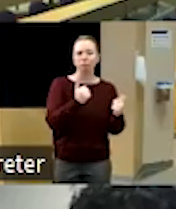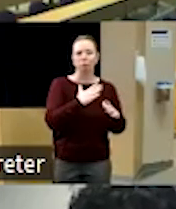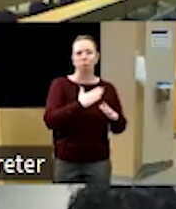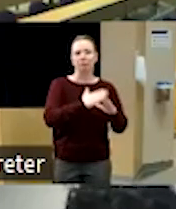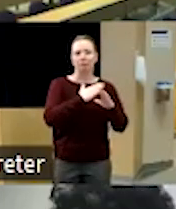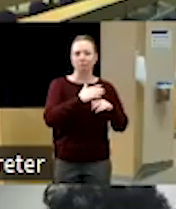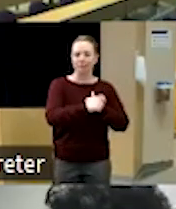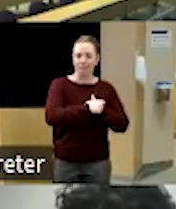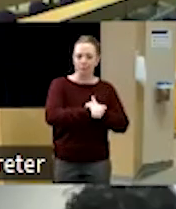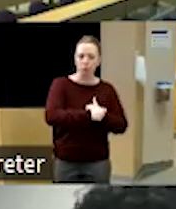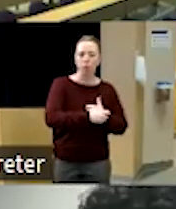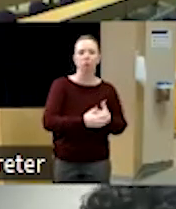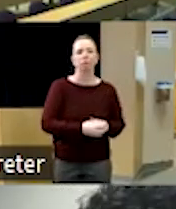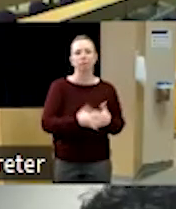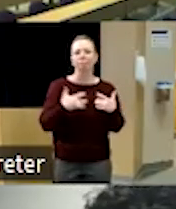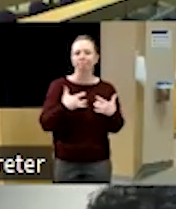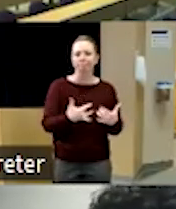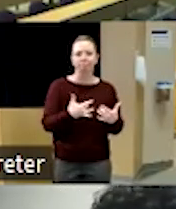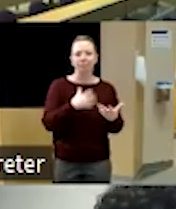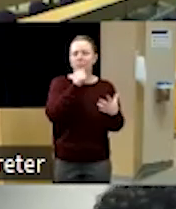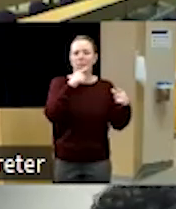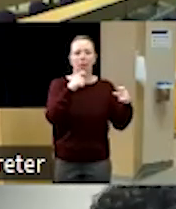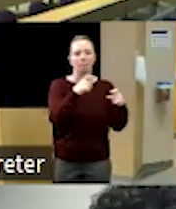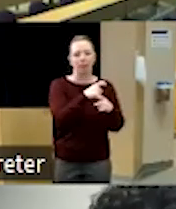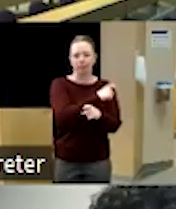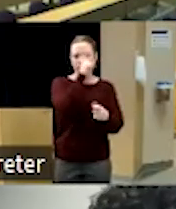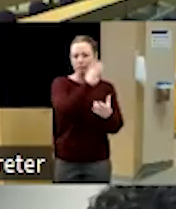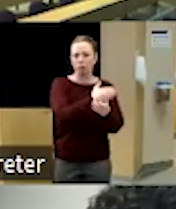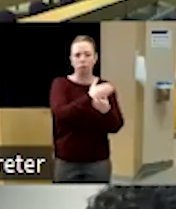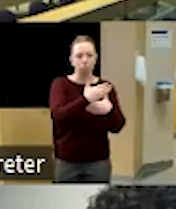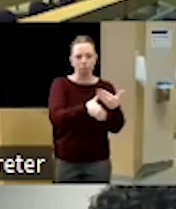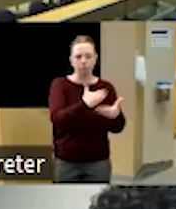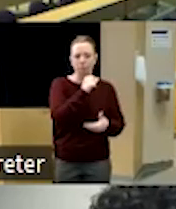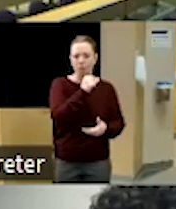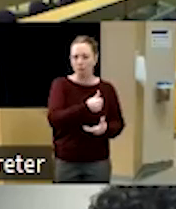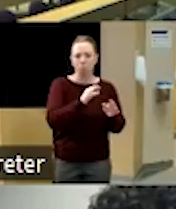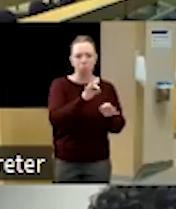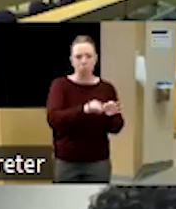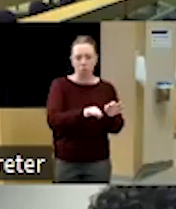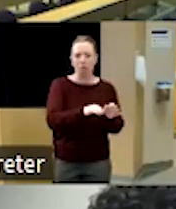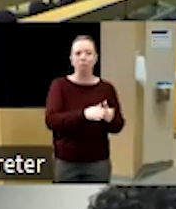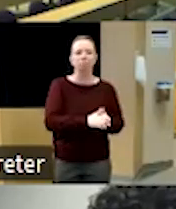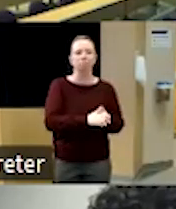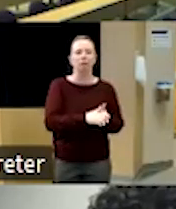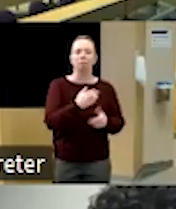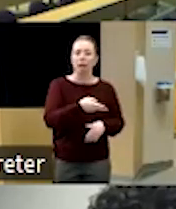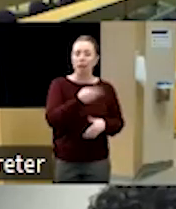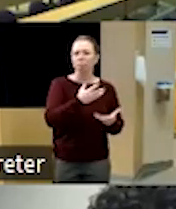it has usually an uncomplicated psychological processing it's highly socially accepted so